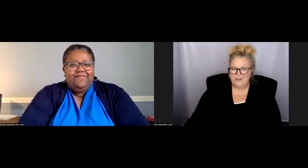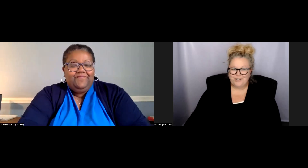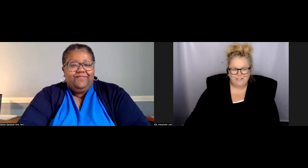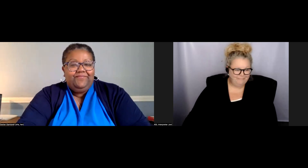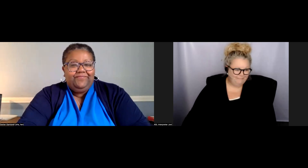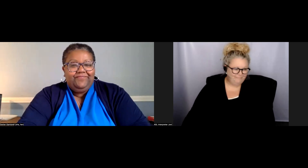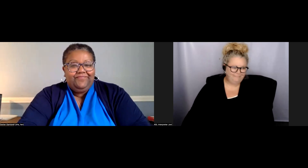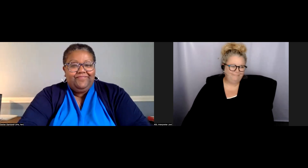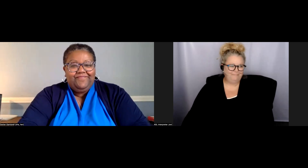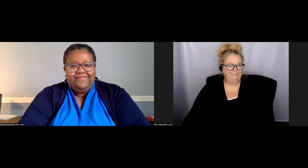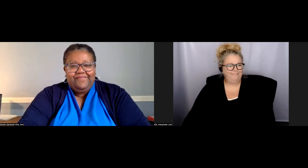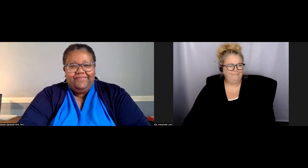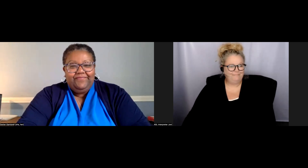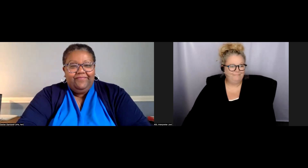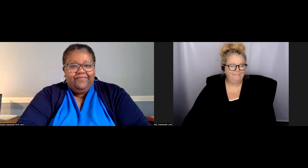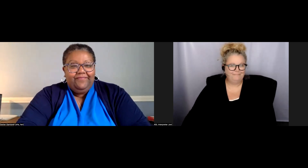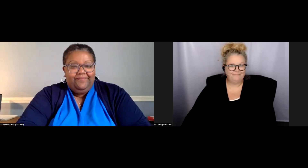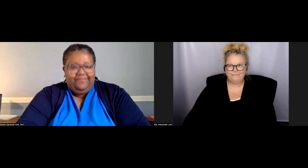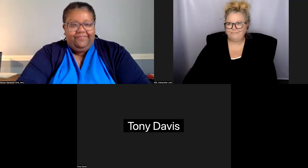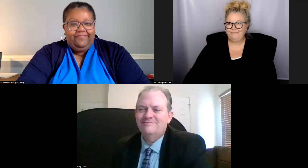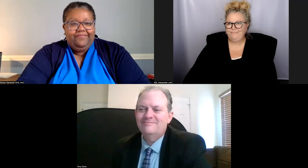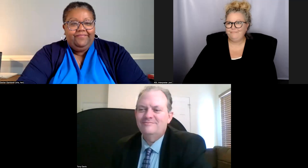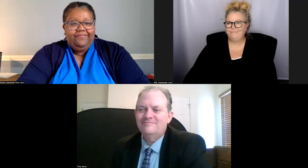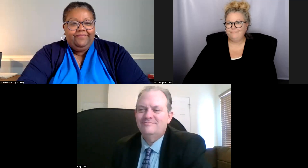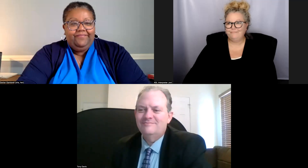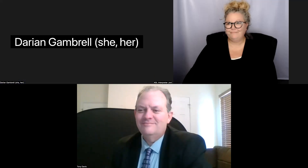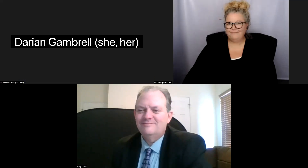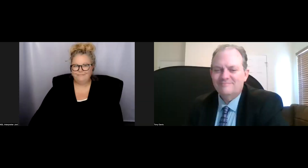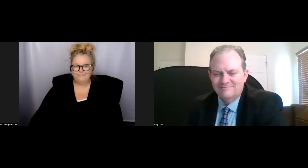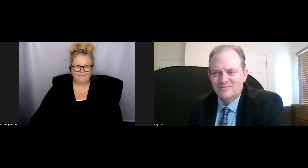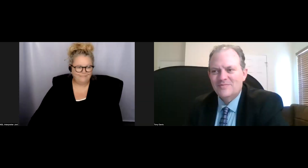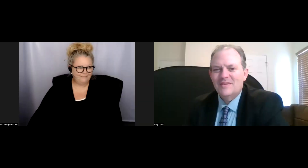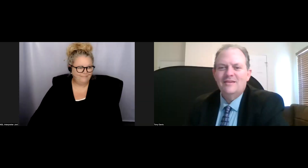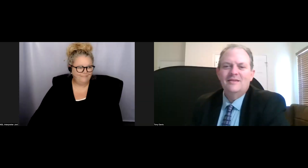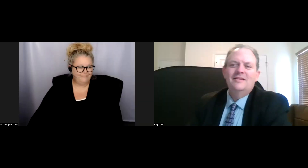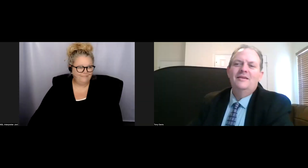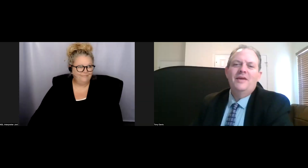much.